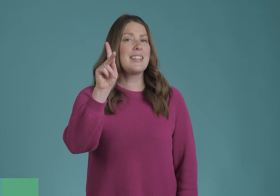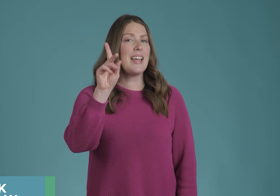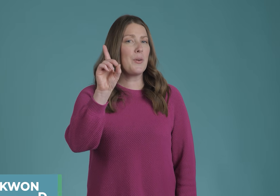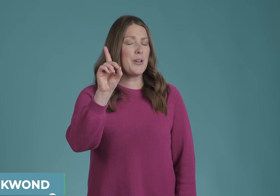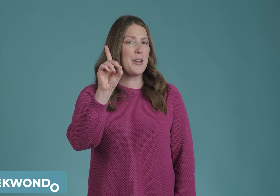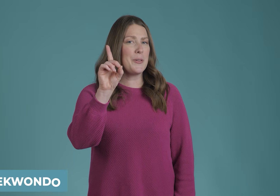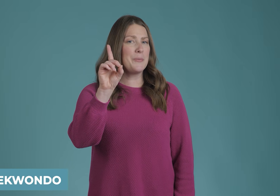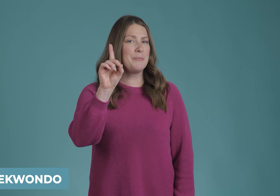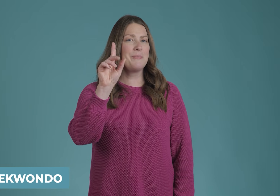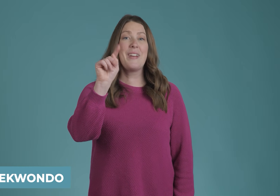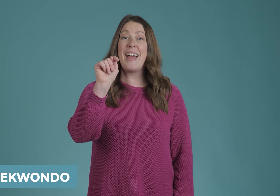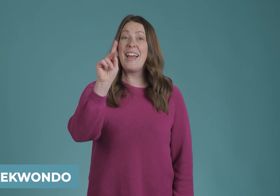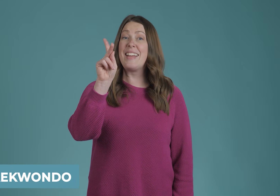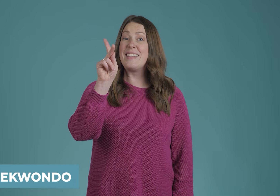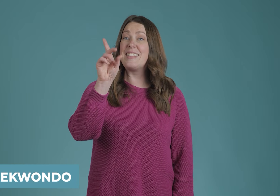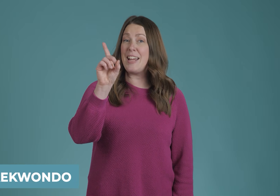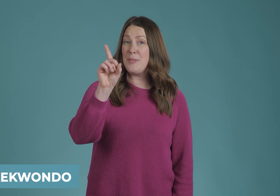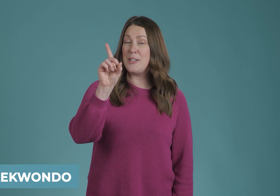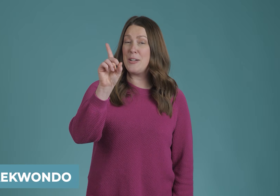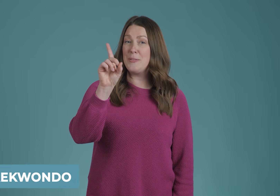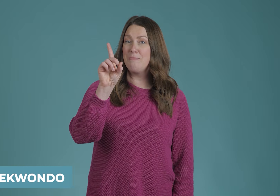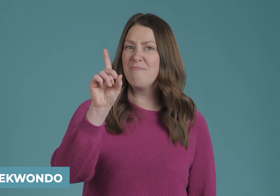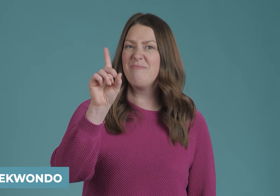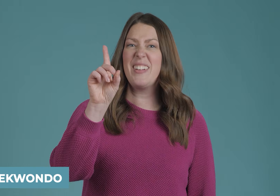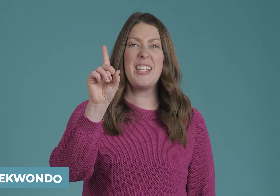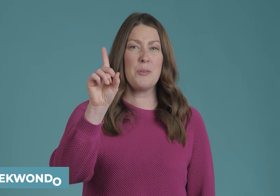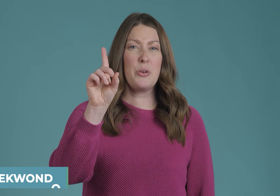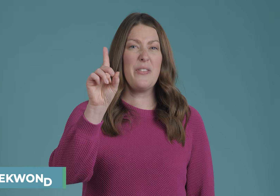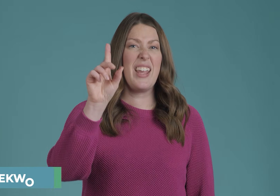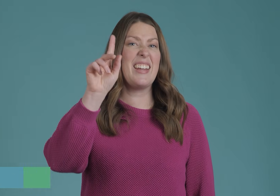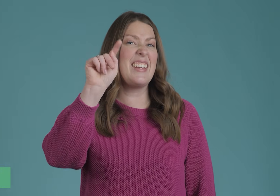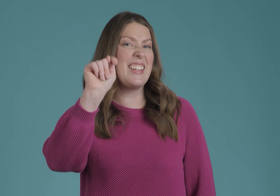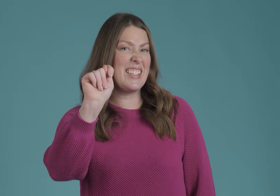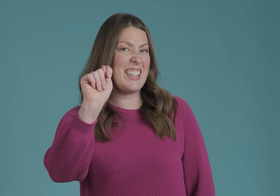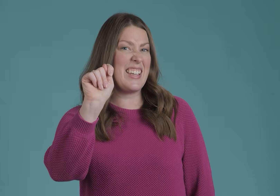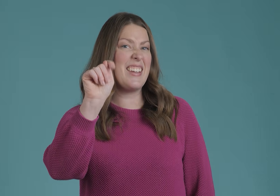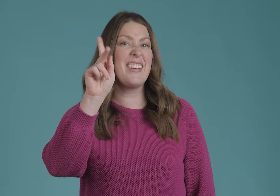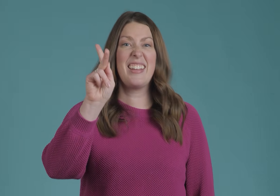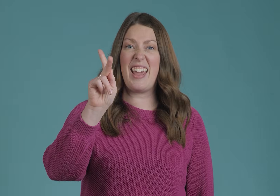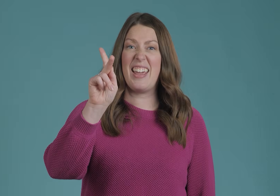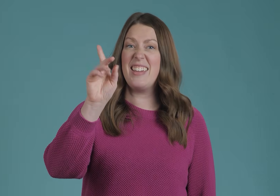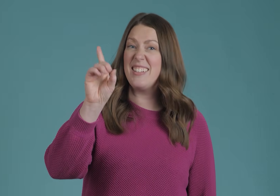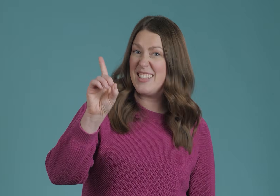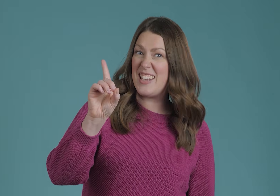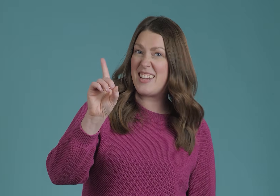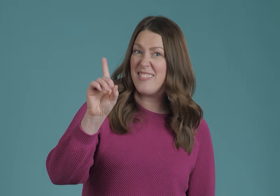Taekwondo. It's abbreviated t k d.